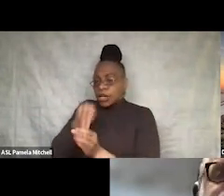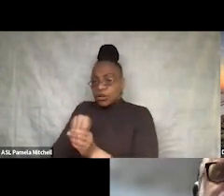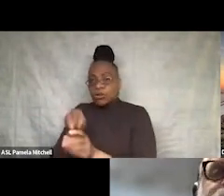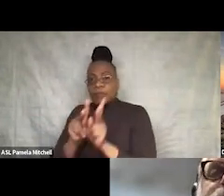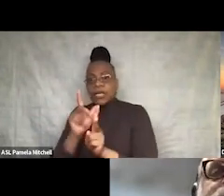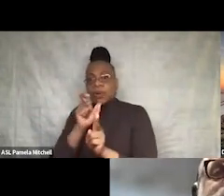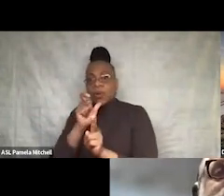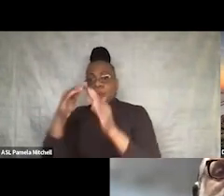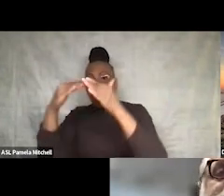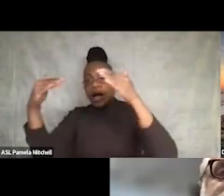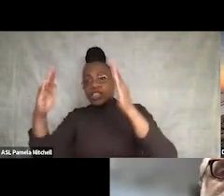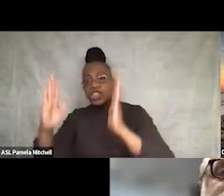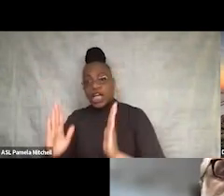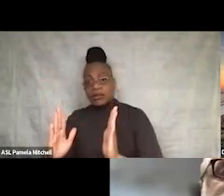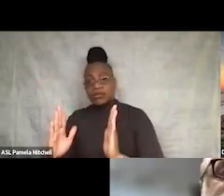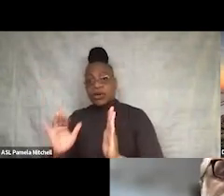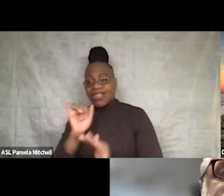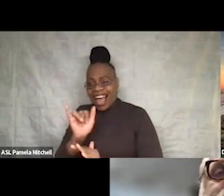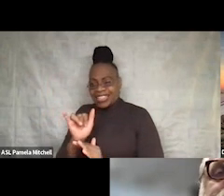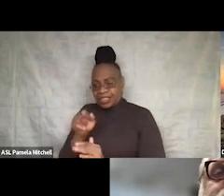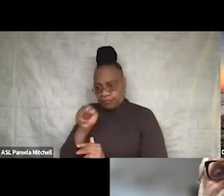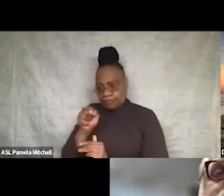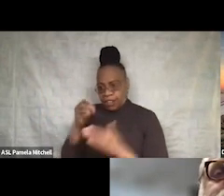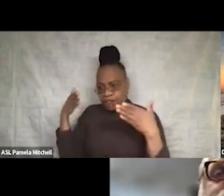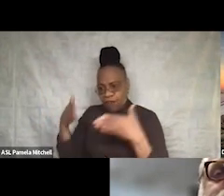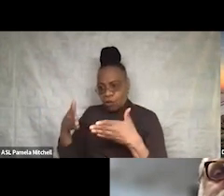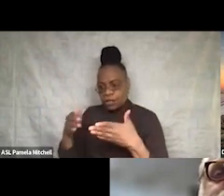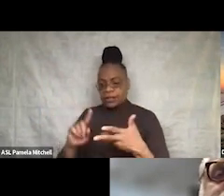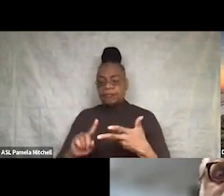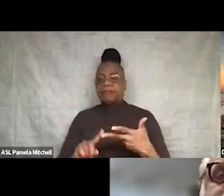which is really our big focus. Justice services,